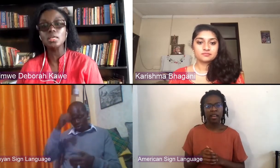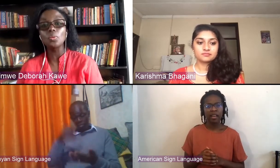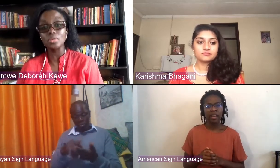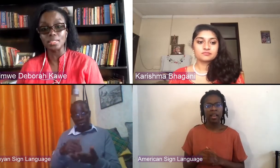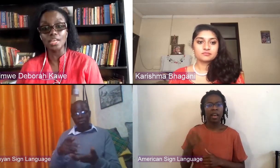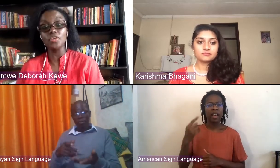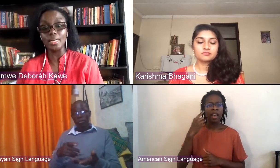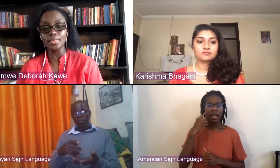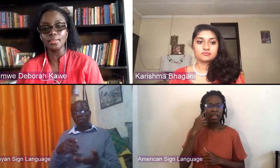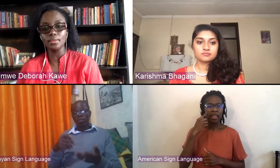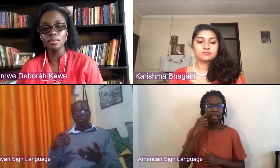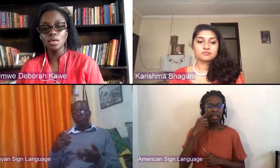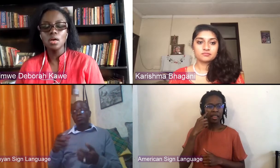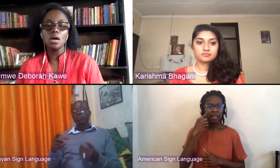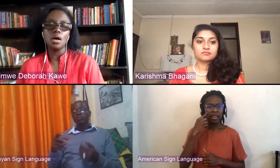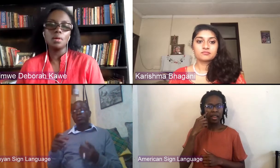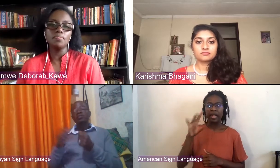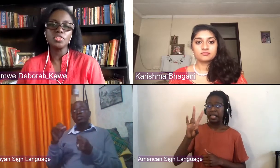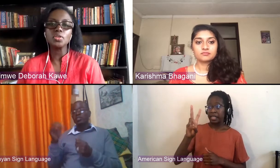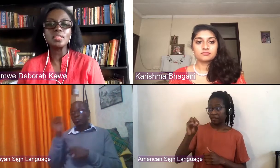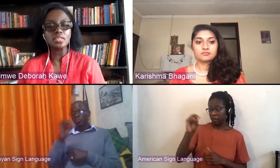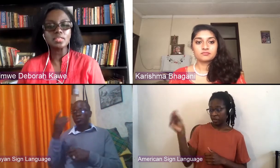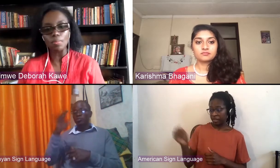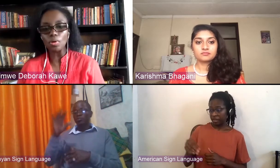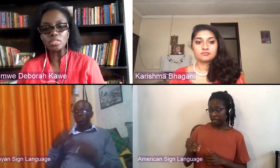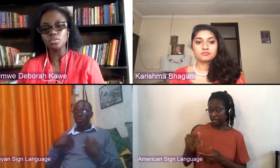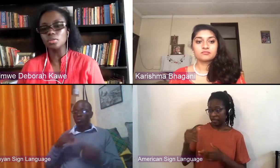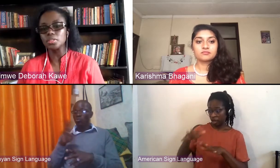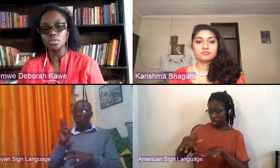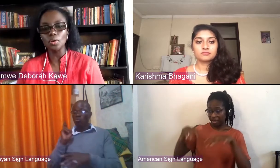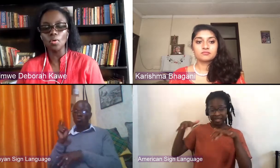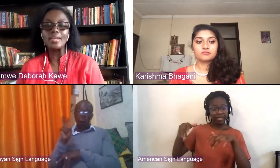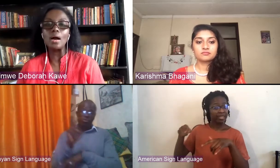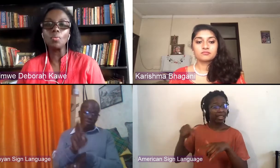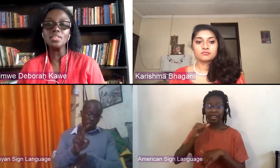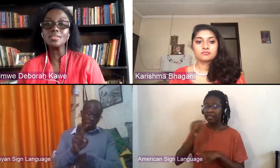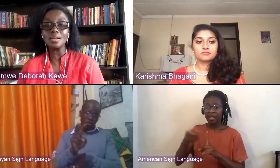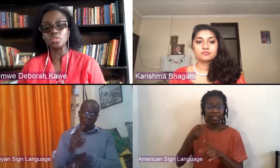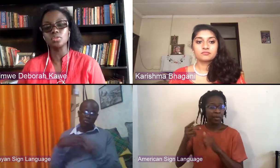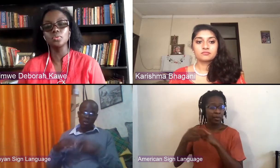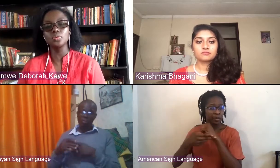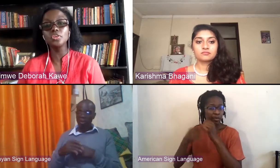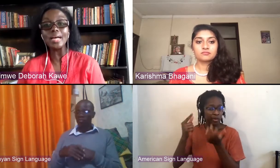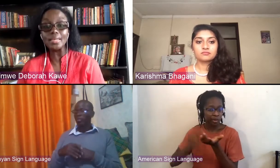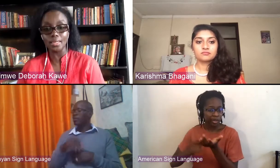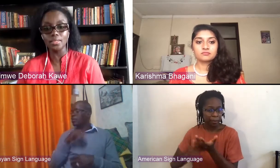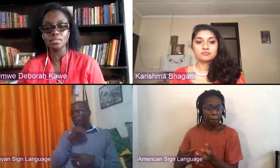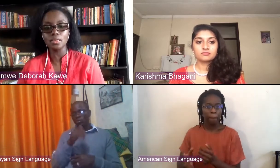was non Ugandan. So the same questions, you know now when it comes to Ugandans,